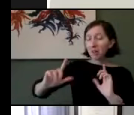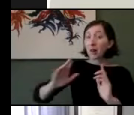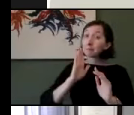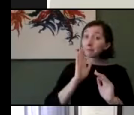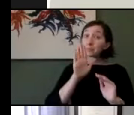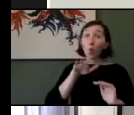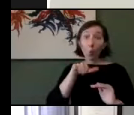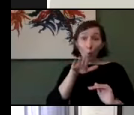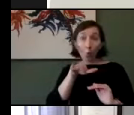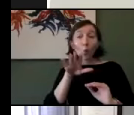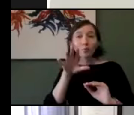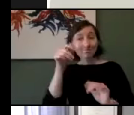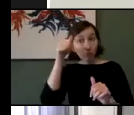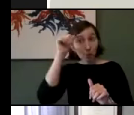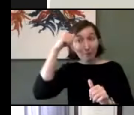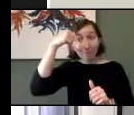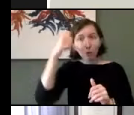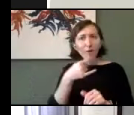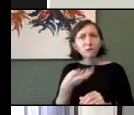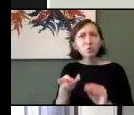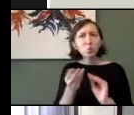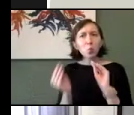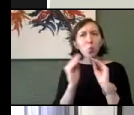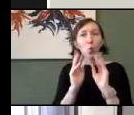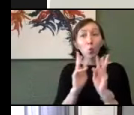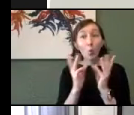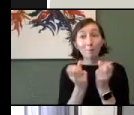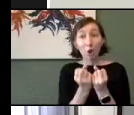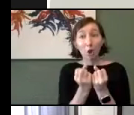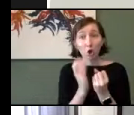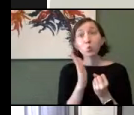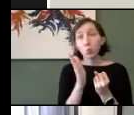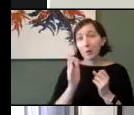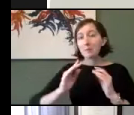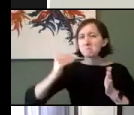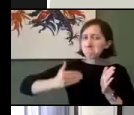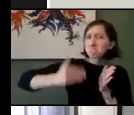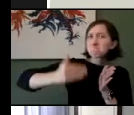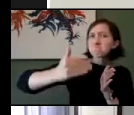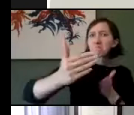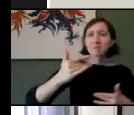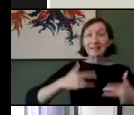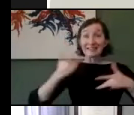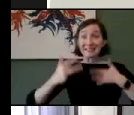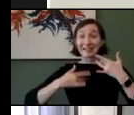that are coming out in this series. We're excited to bring all of these to you. On December 16th